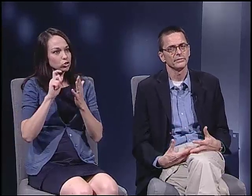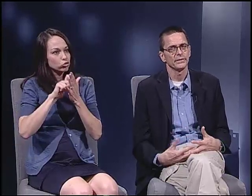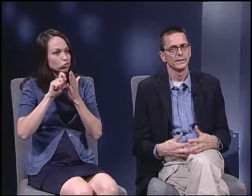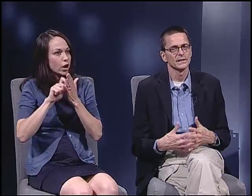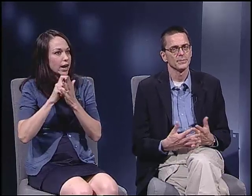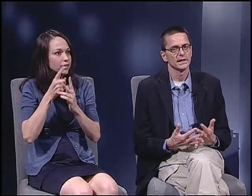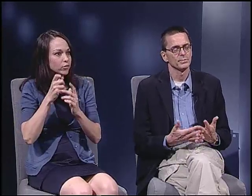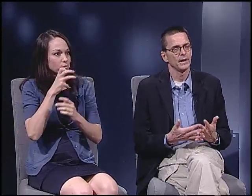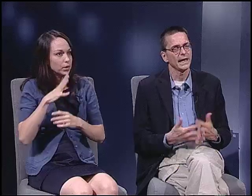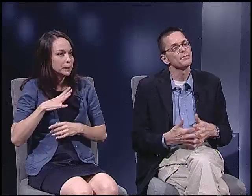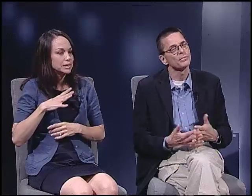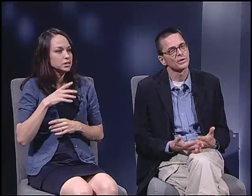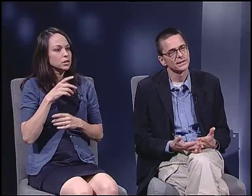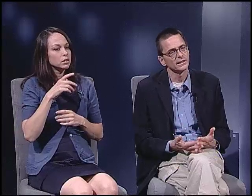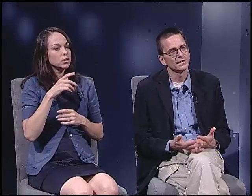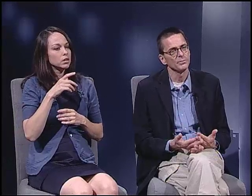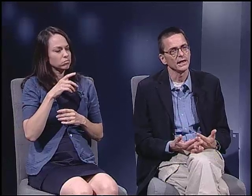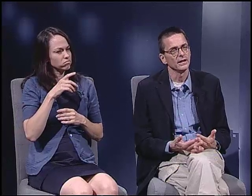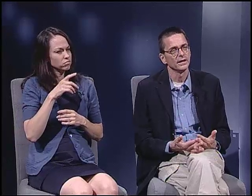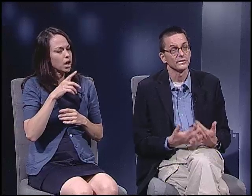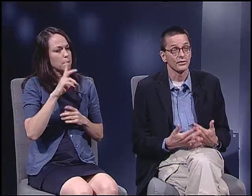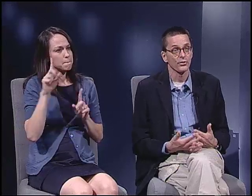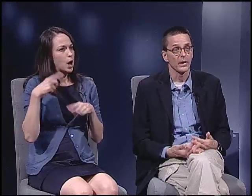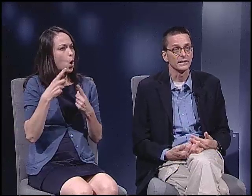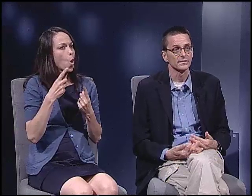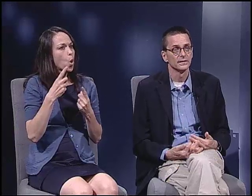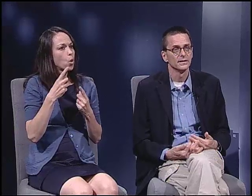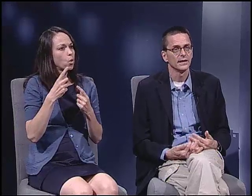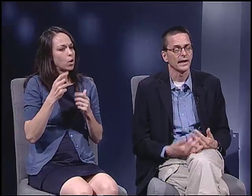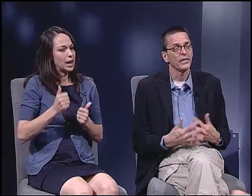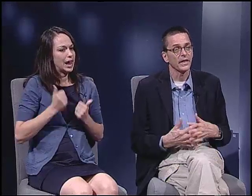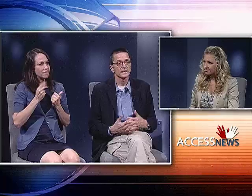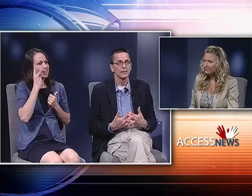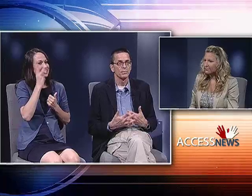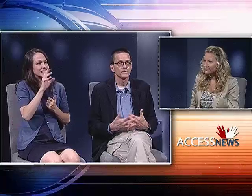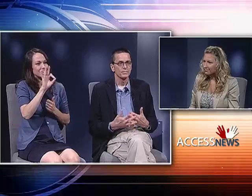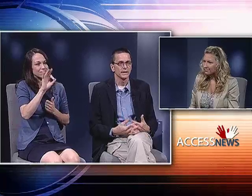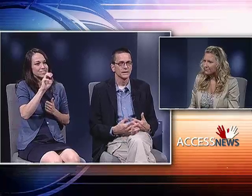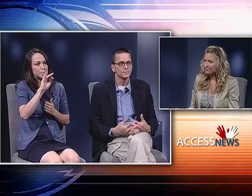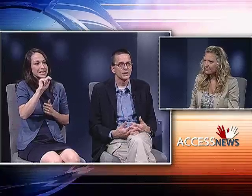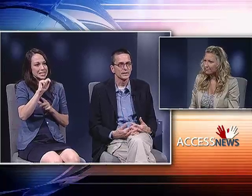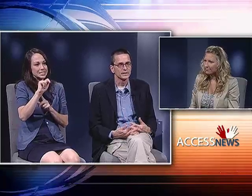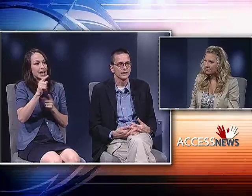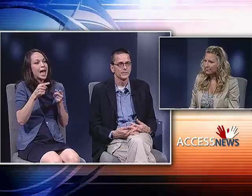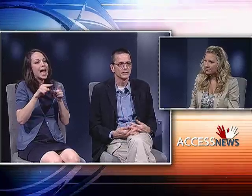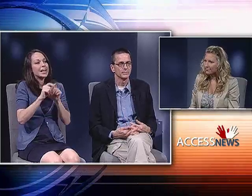feminism had been presented to me as a threat and I think that's how most men experience feminism.